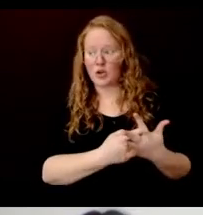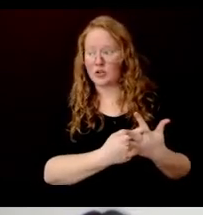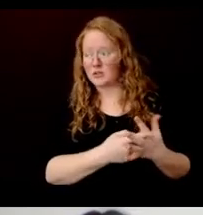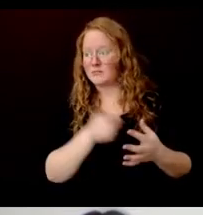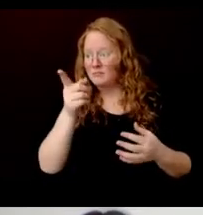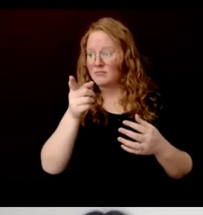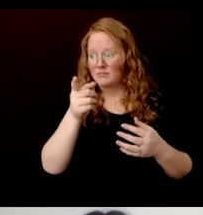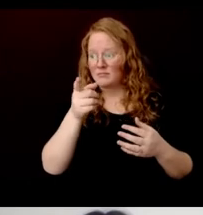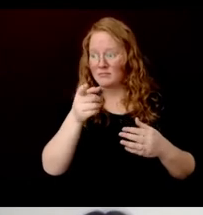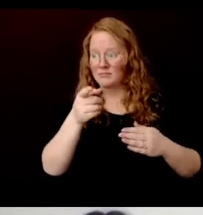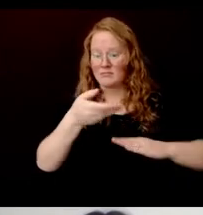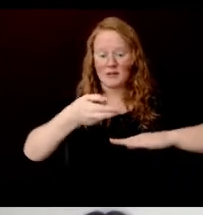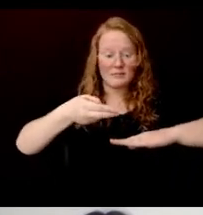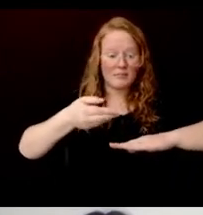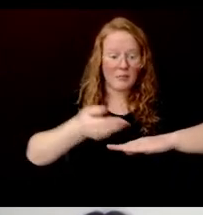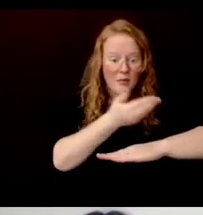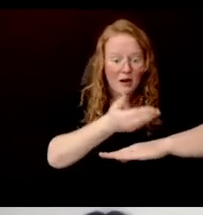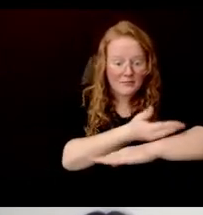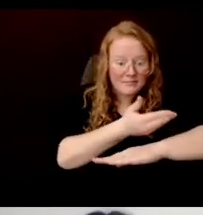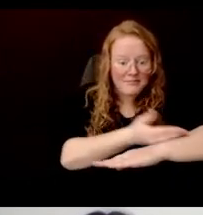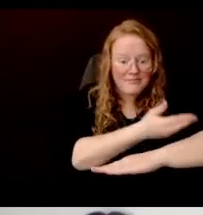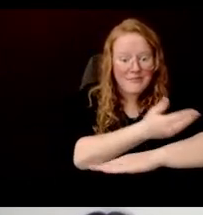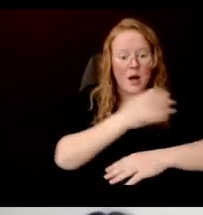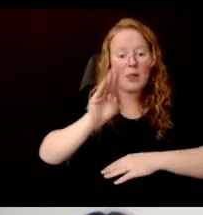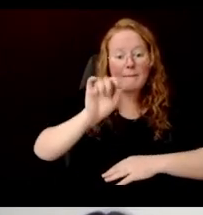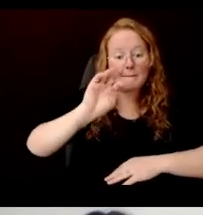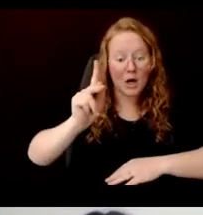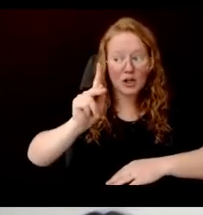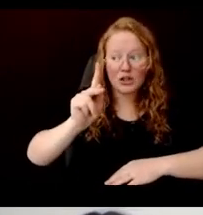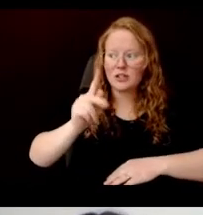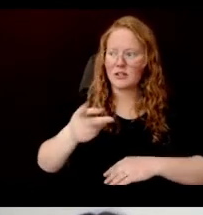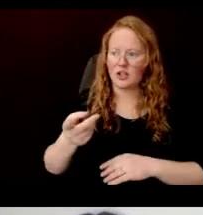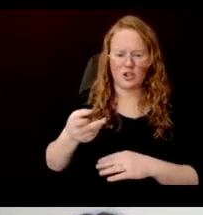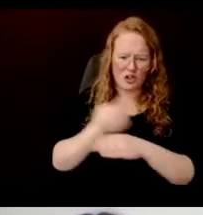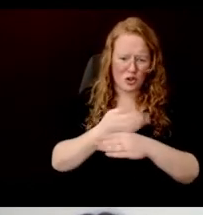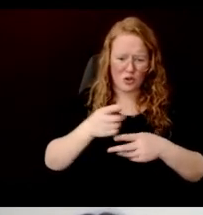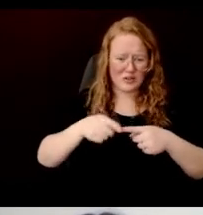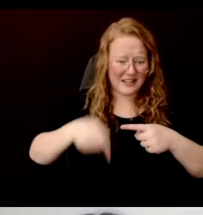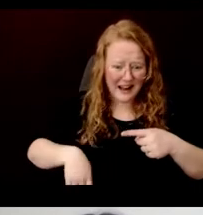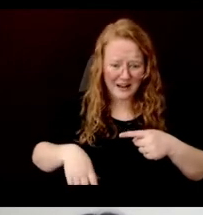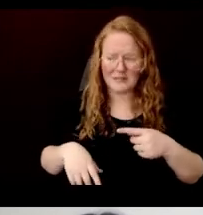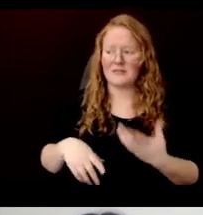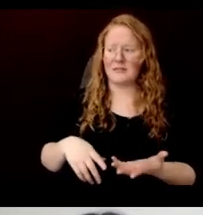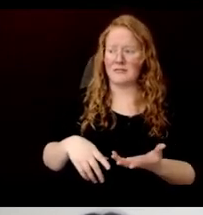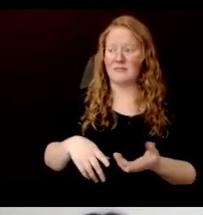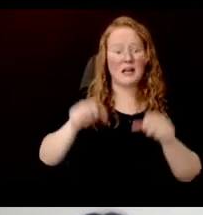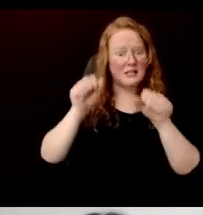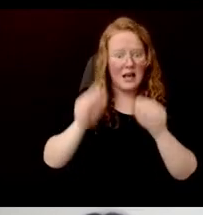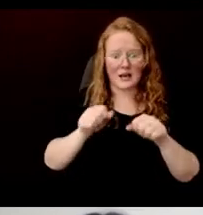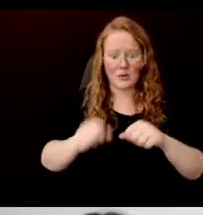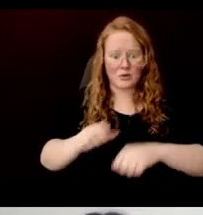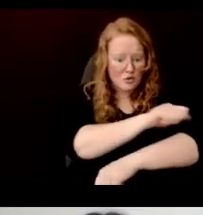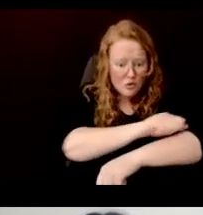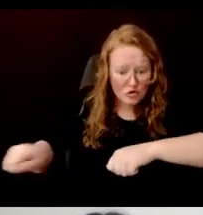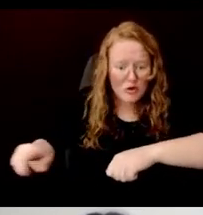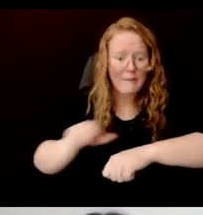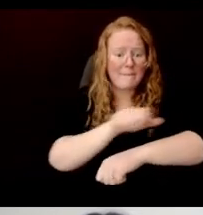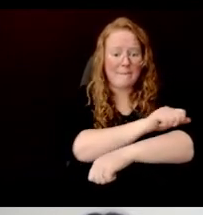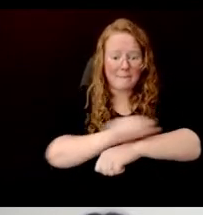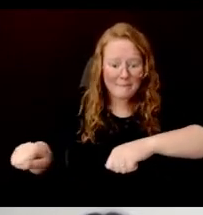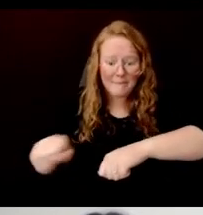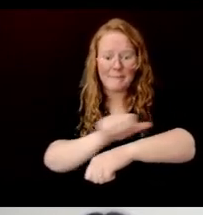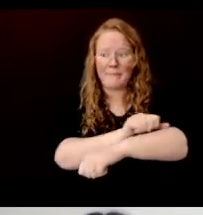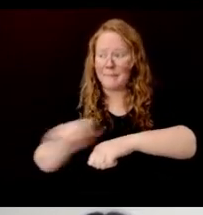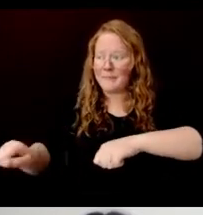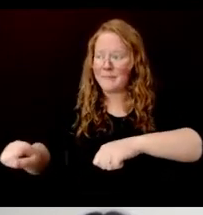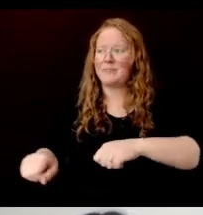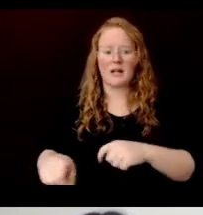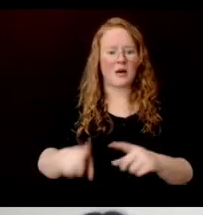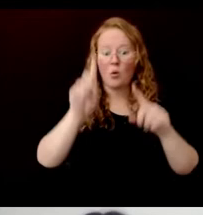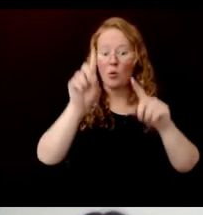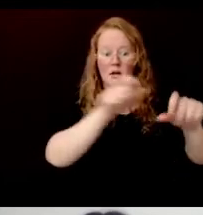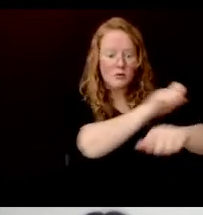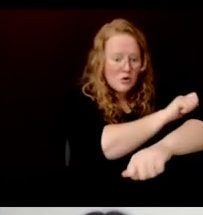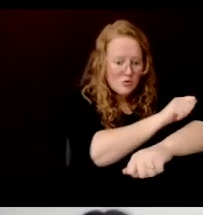You can use a knife, and as I said before, with the thymeleaceae, you are able to strip and remove the fibrous bark as one long and continuous band.